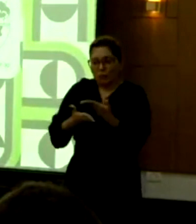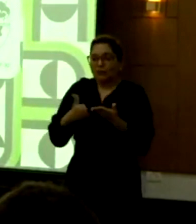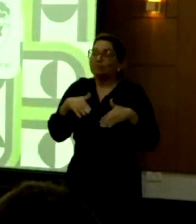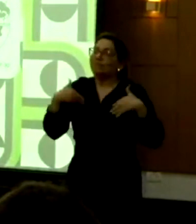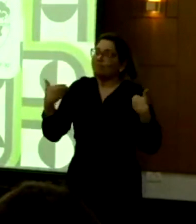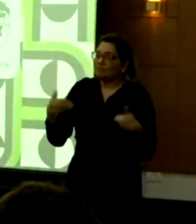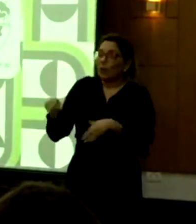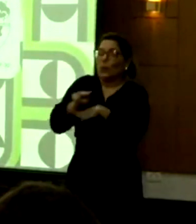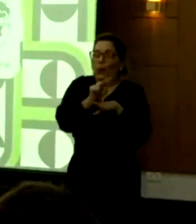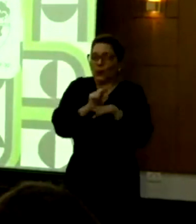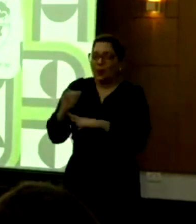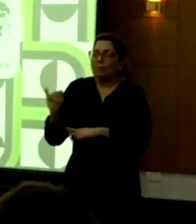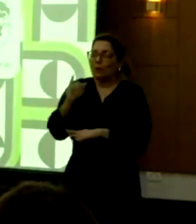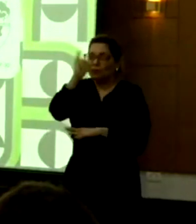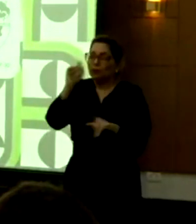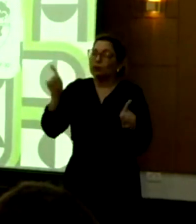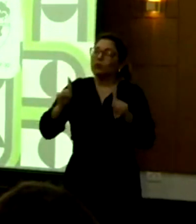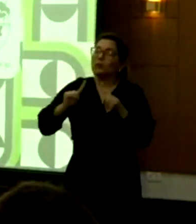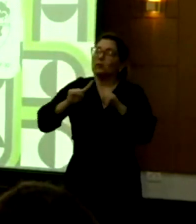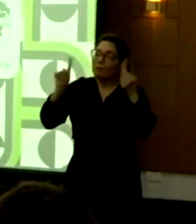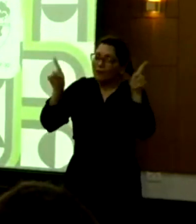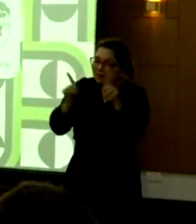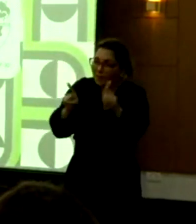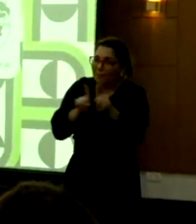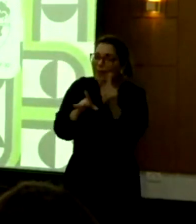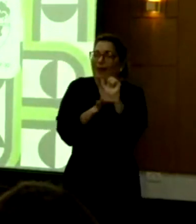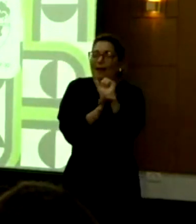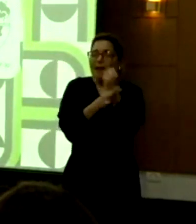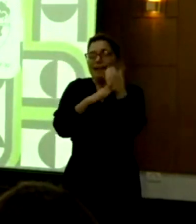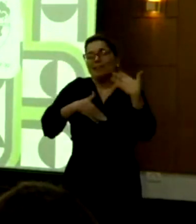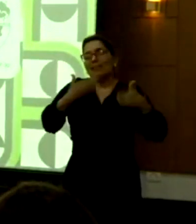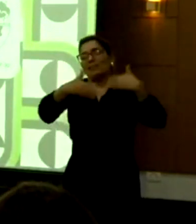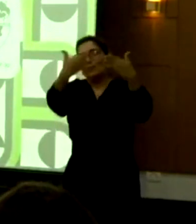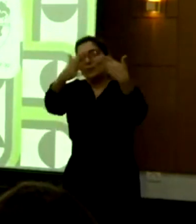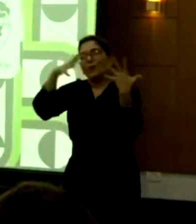, but ensuring the development of our planet and our region is fundamental